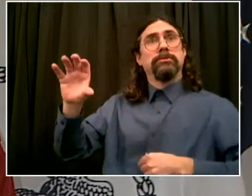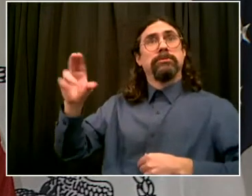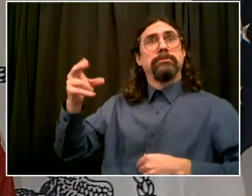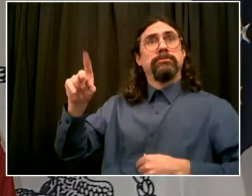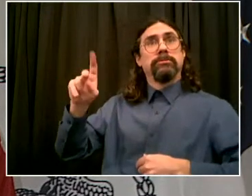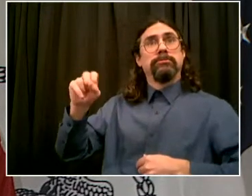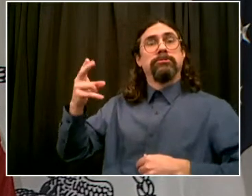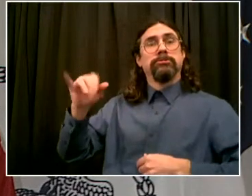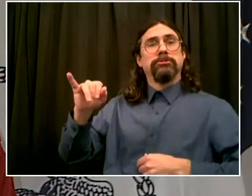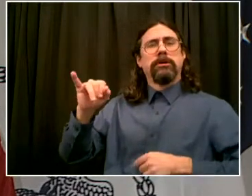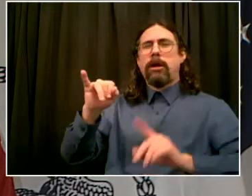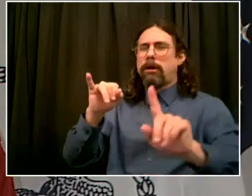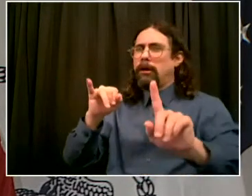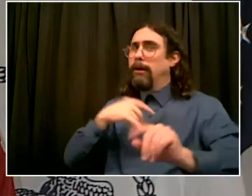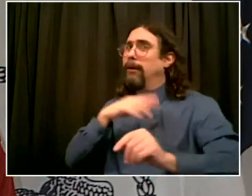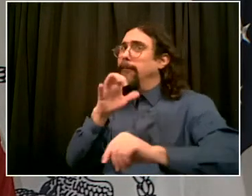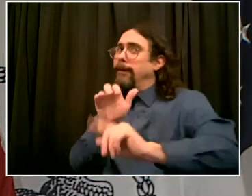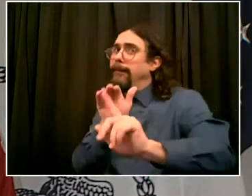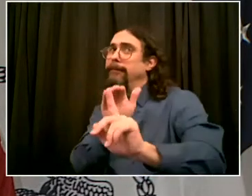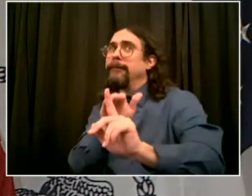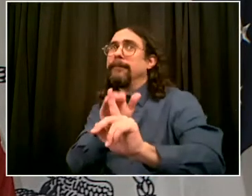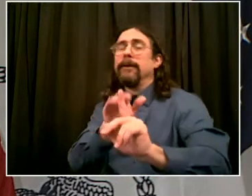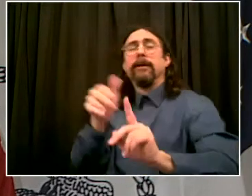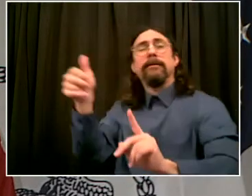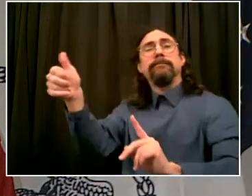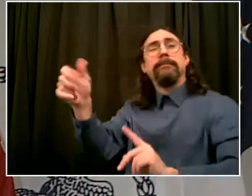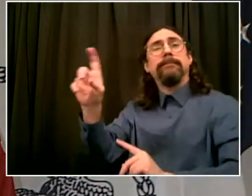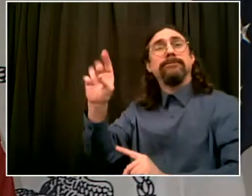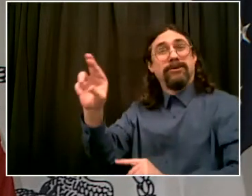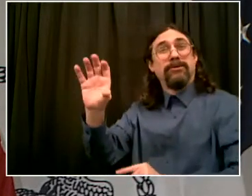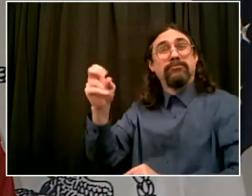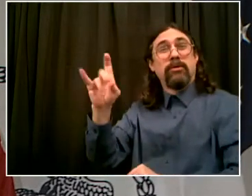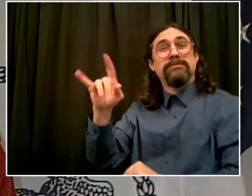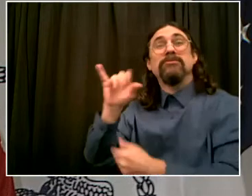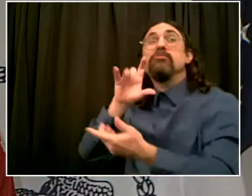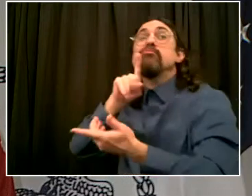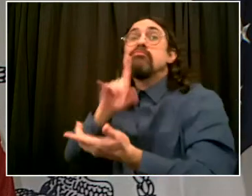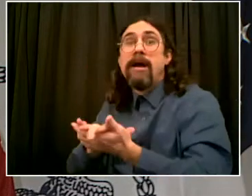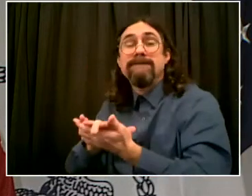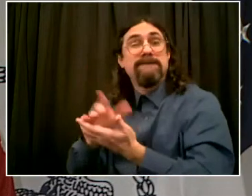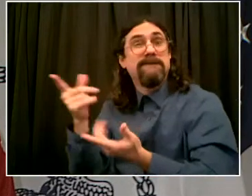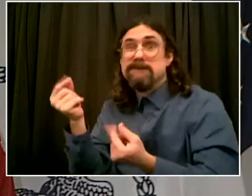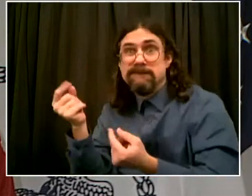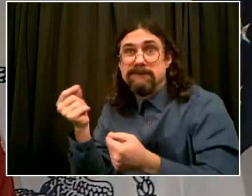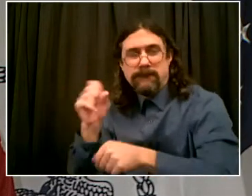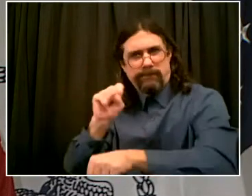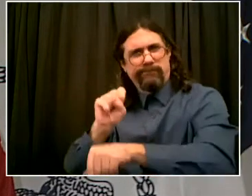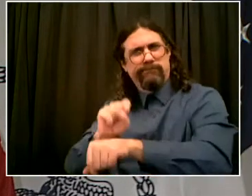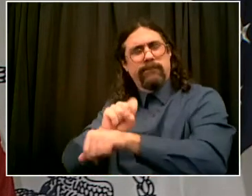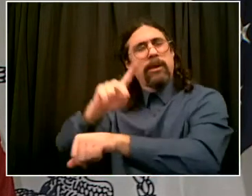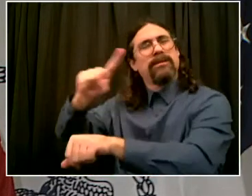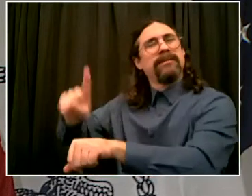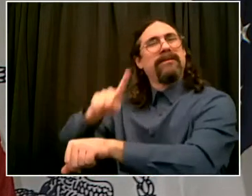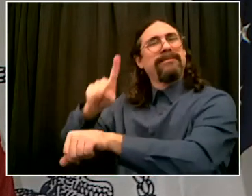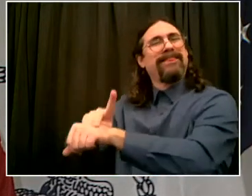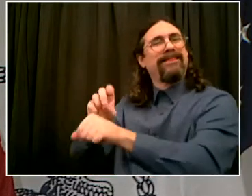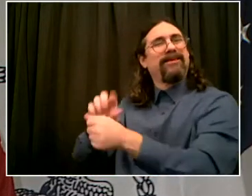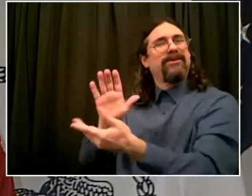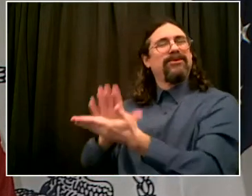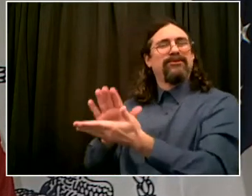VERY PERSONAL PERSPECTIVE.